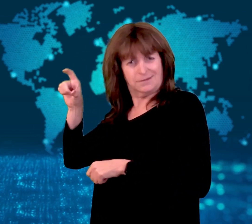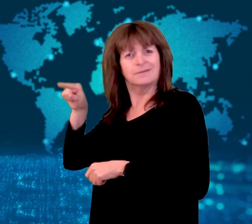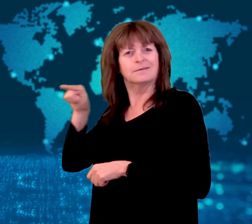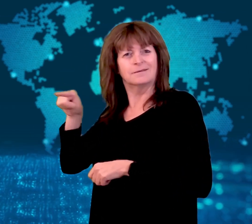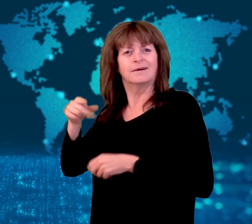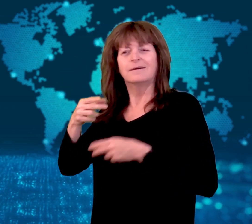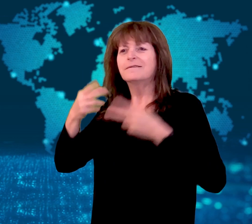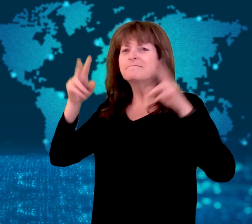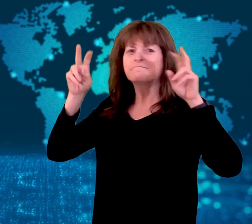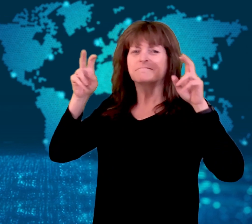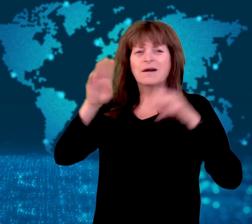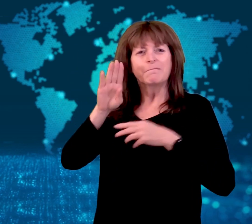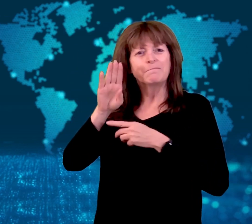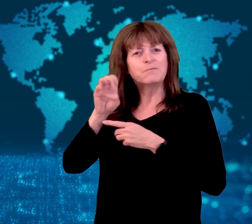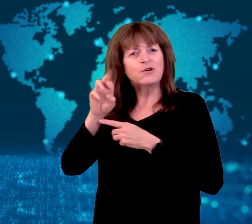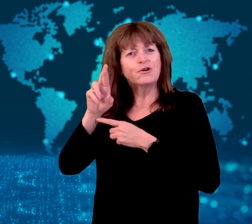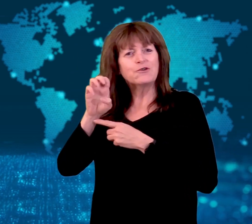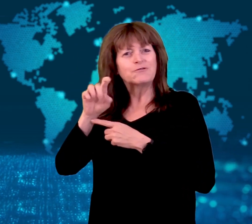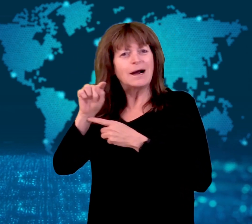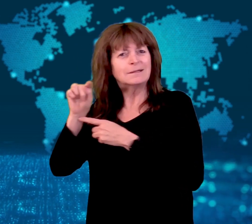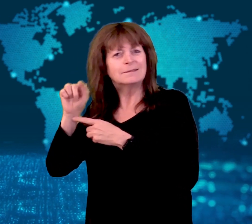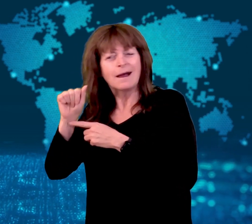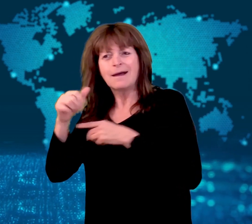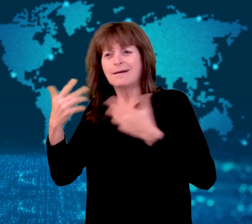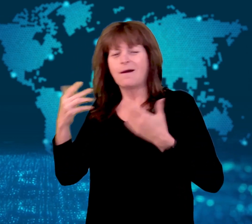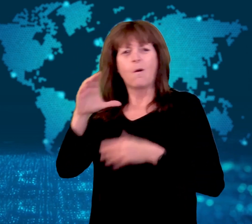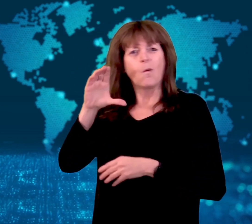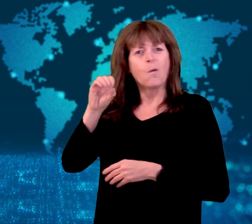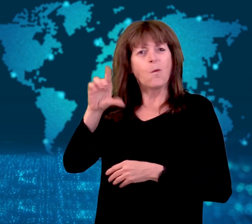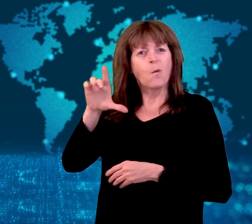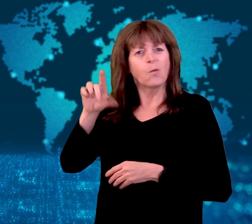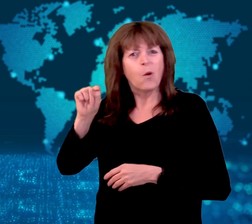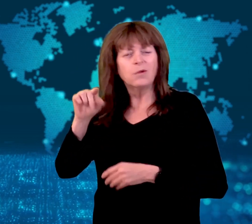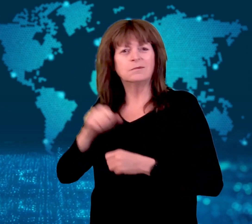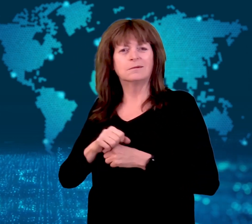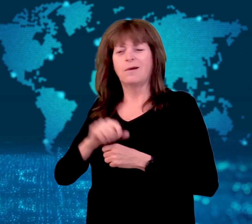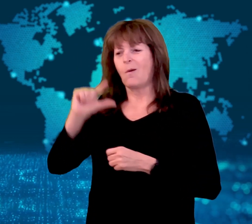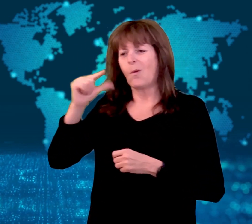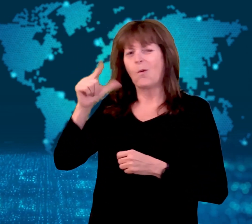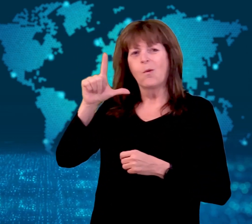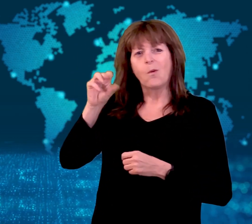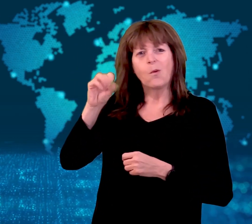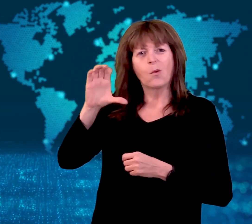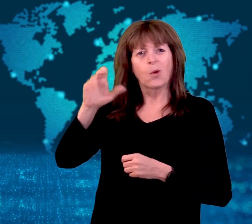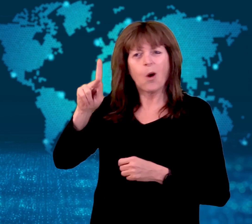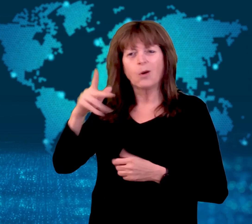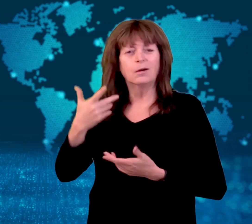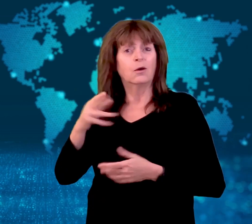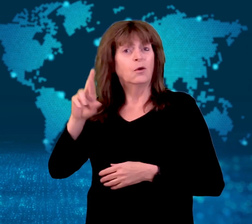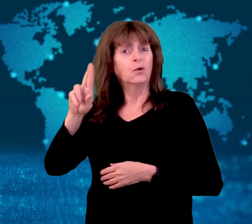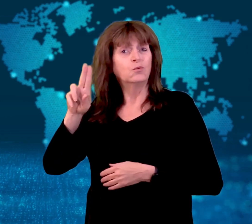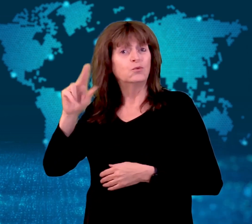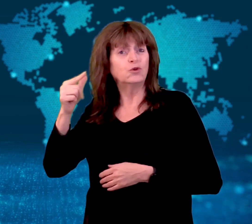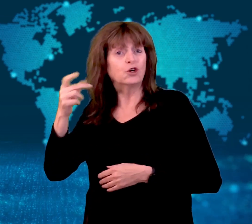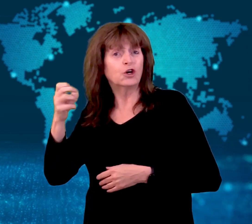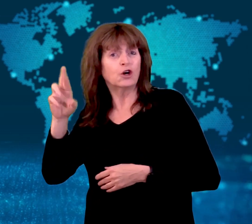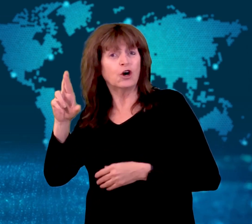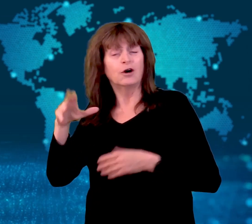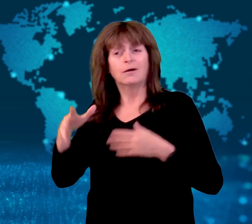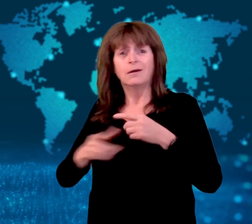practices where US gunmakers - including